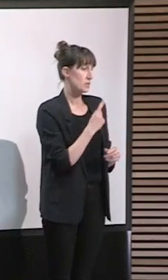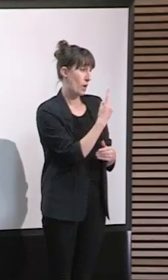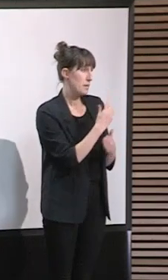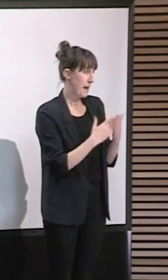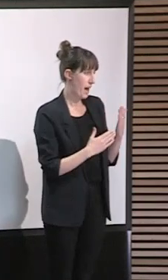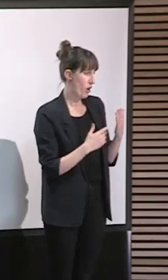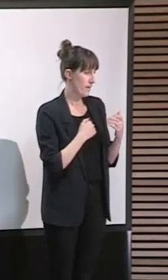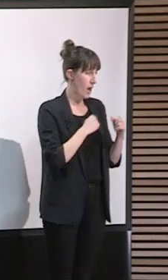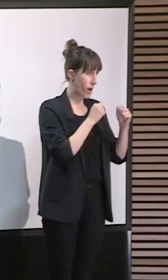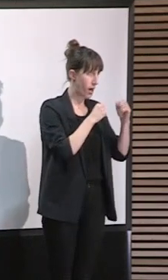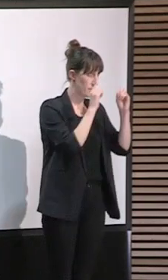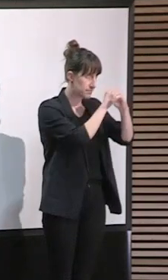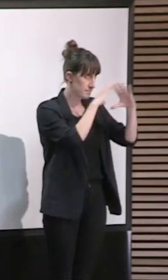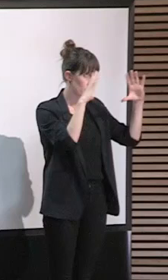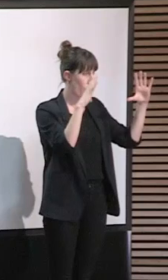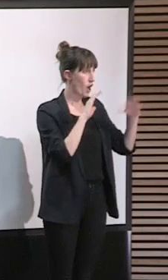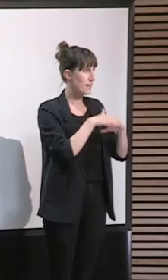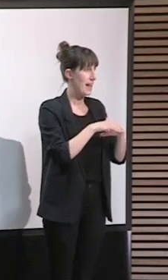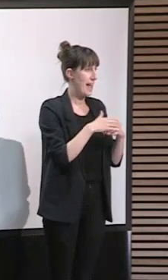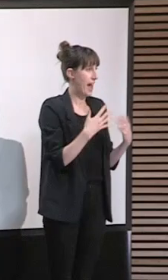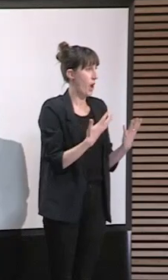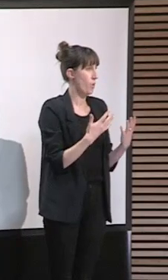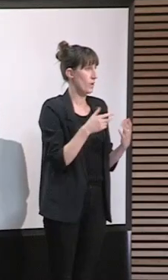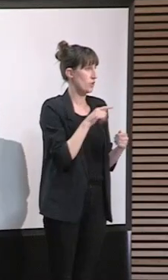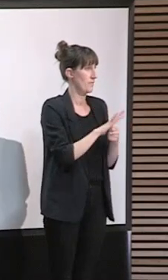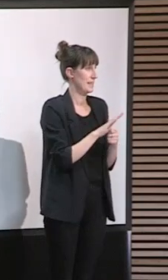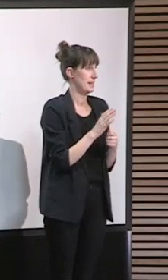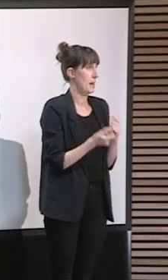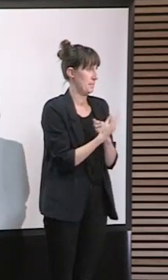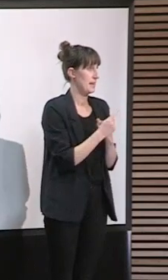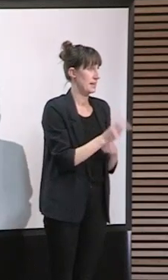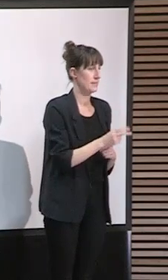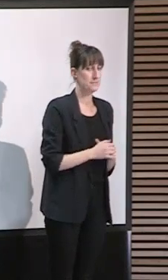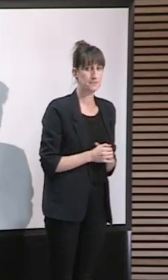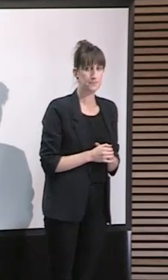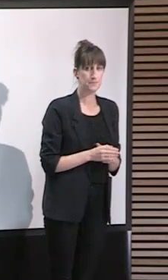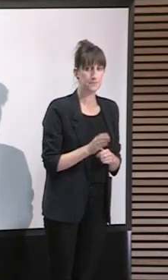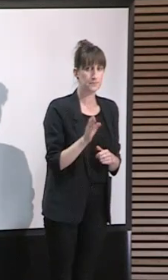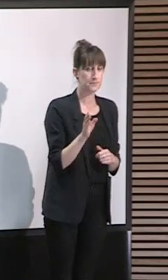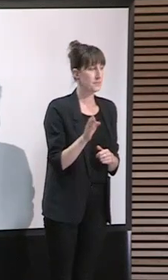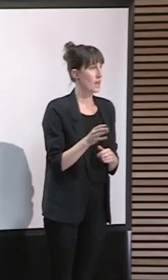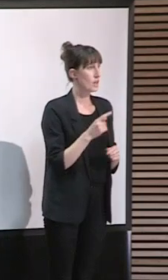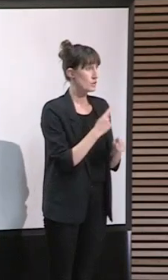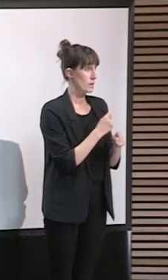We're looking also at that possibility. It's part of the overall puzzle and we're